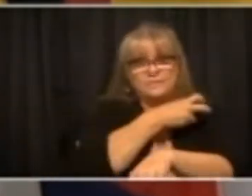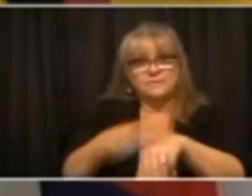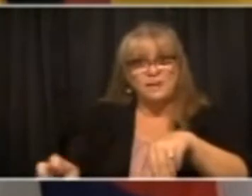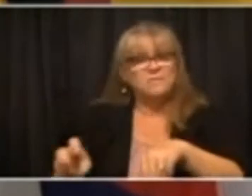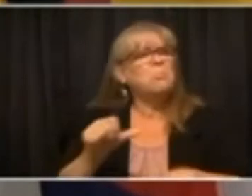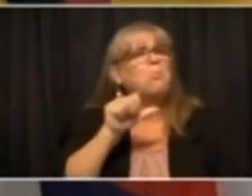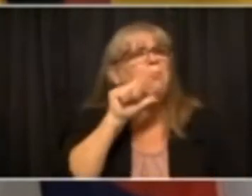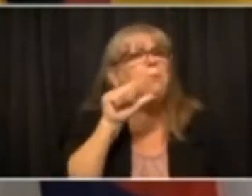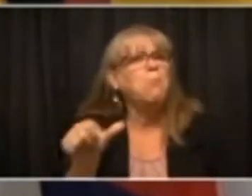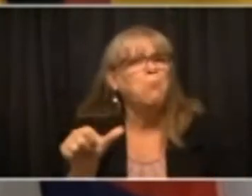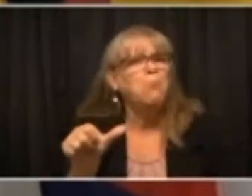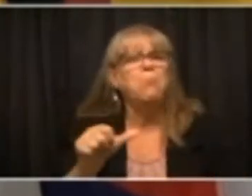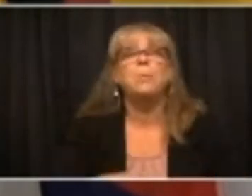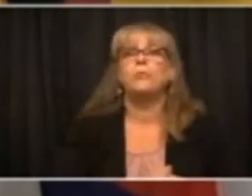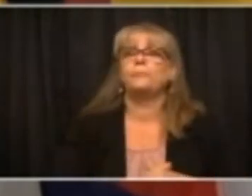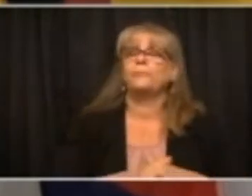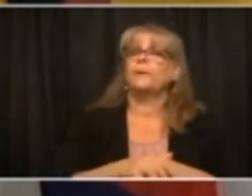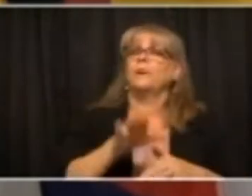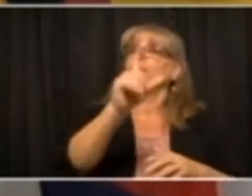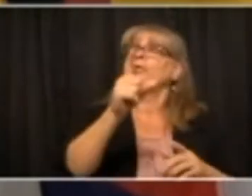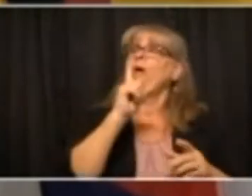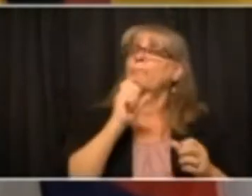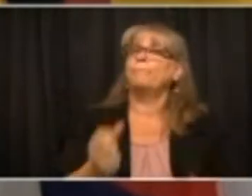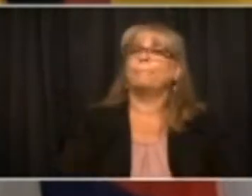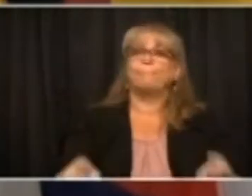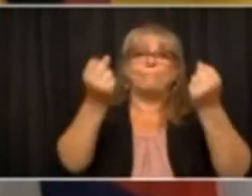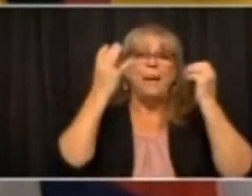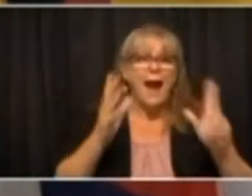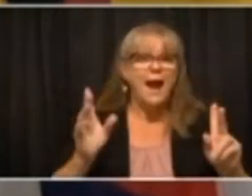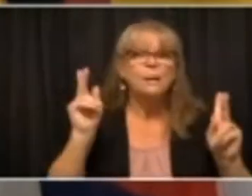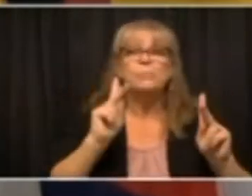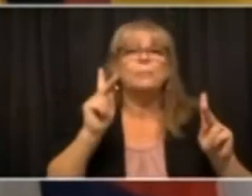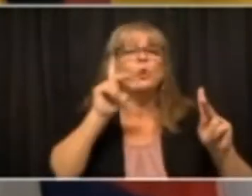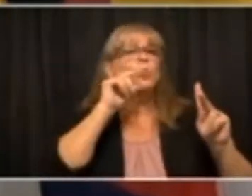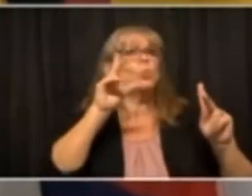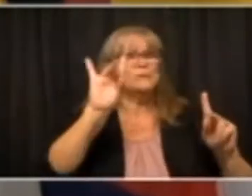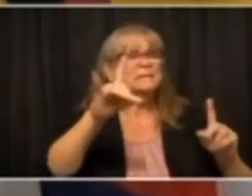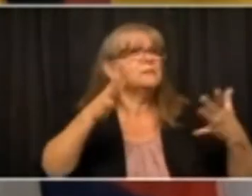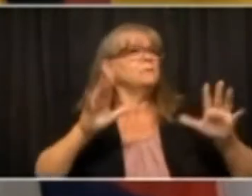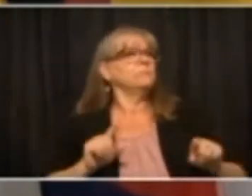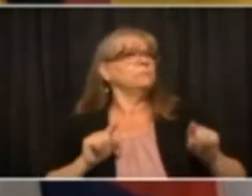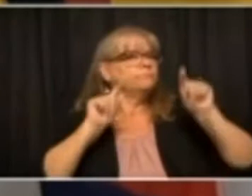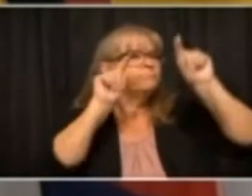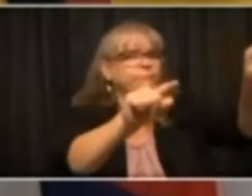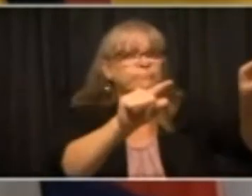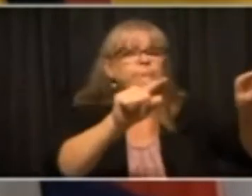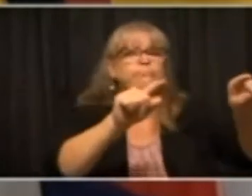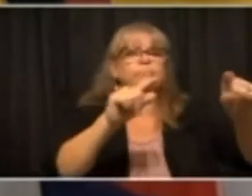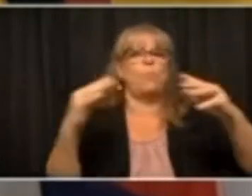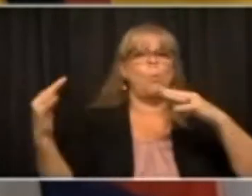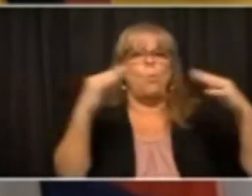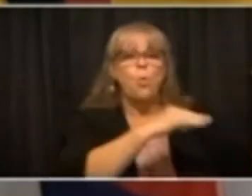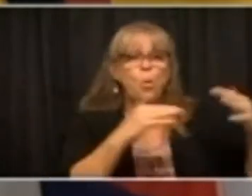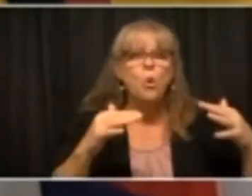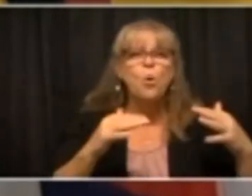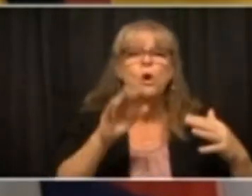called off to war in my parents generation my father and mother lost many of their high school classmates called off to war